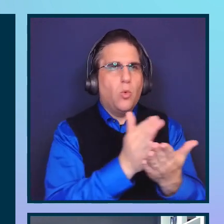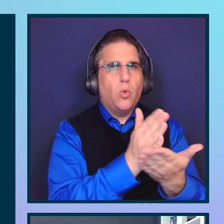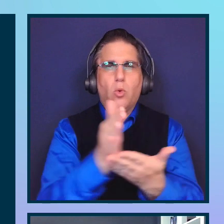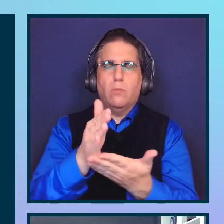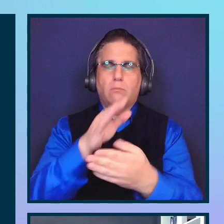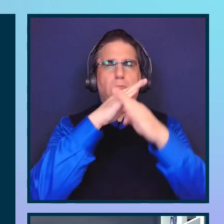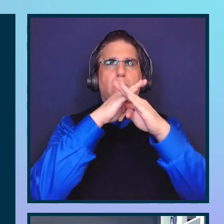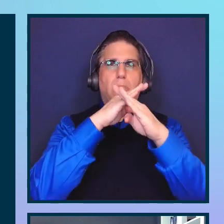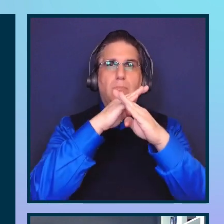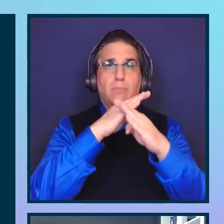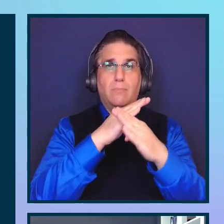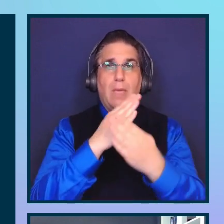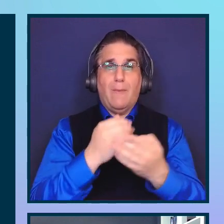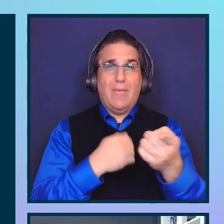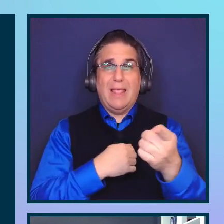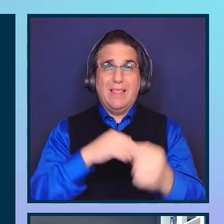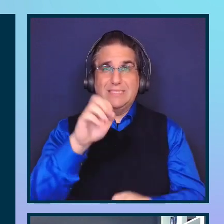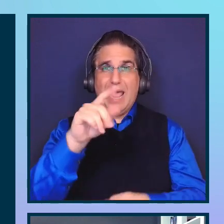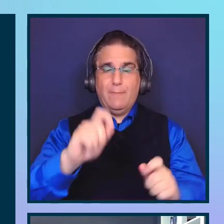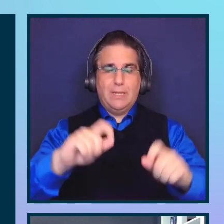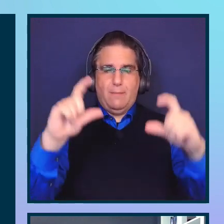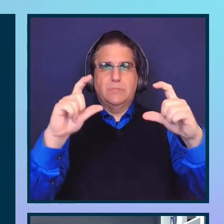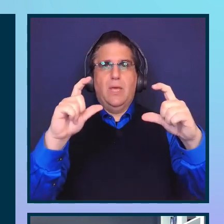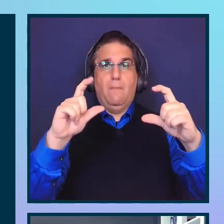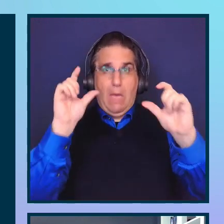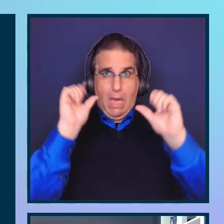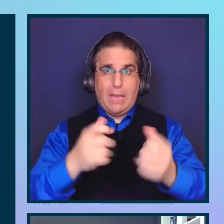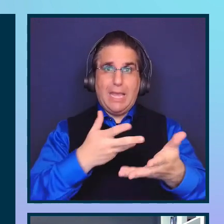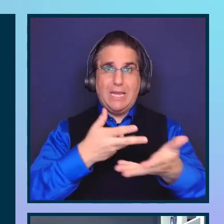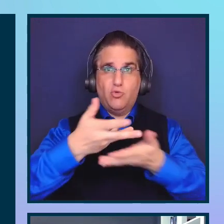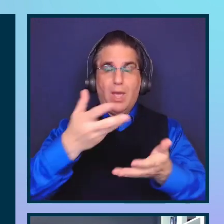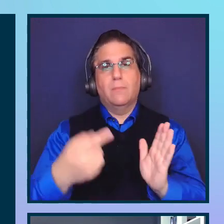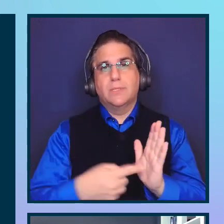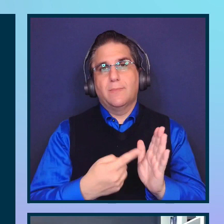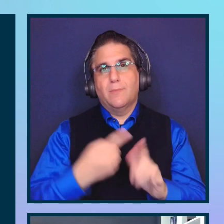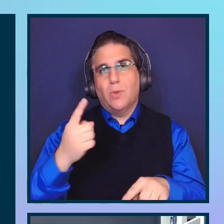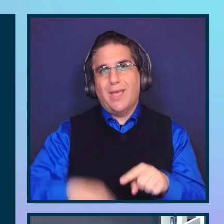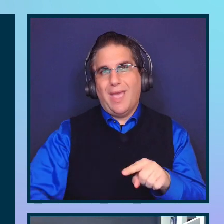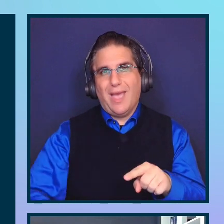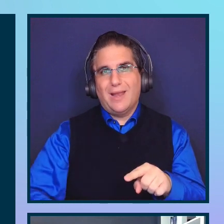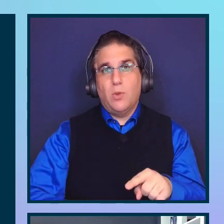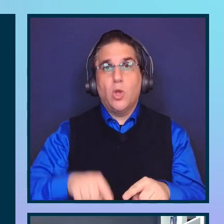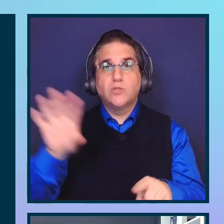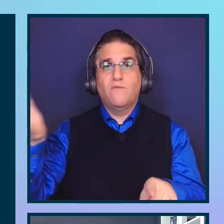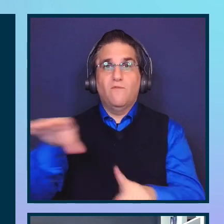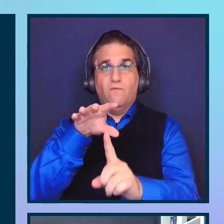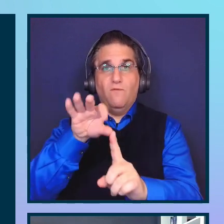You can interact with this element that appear on the screen, or maybe you cannot because the focus is behind it. So then your loss, right? Like if your keyword,